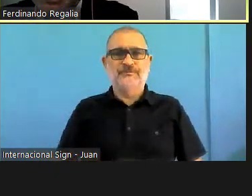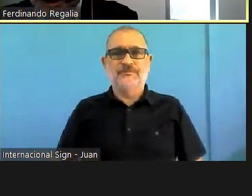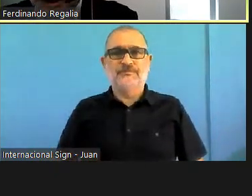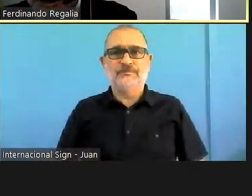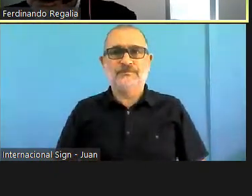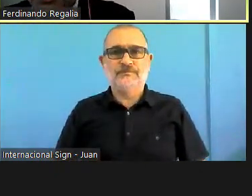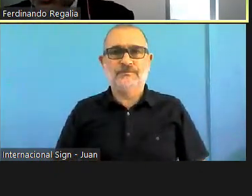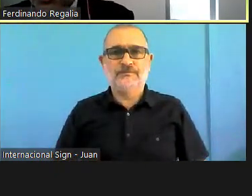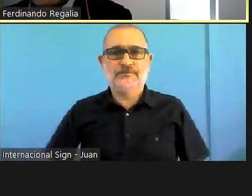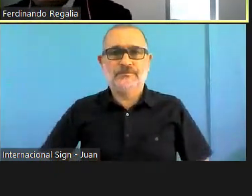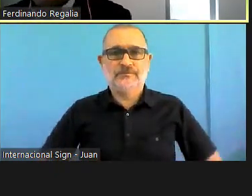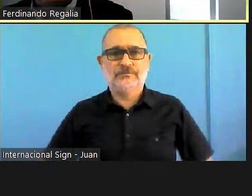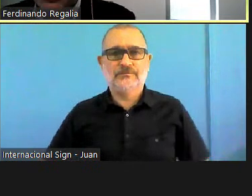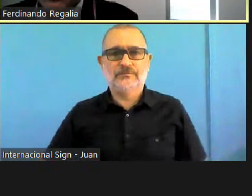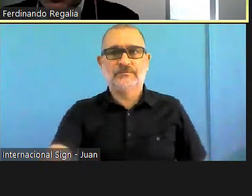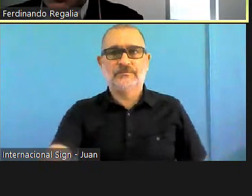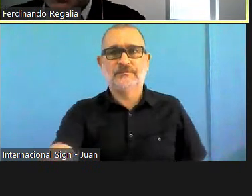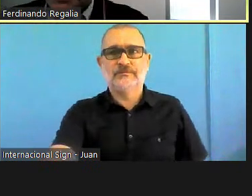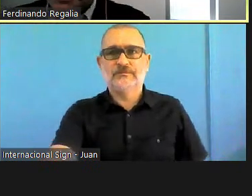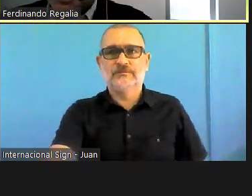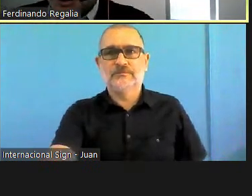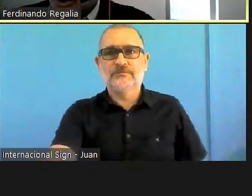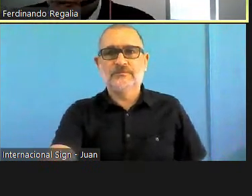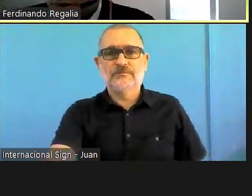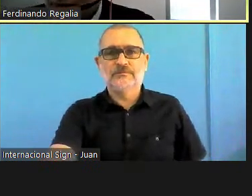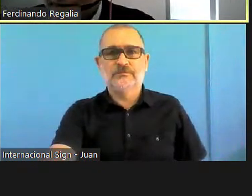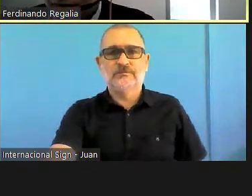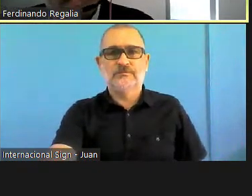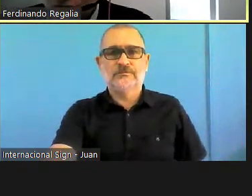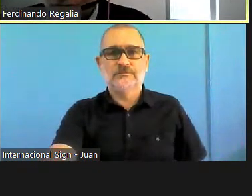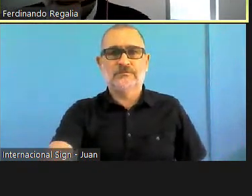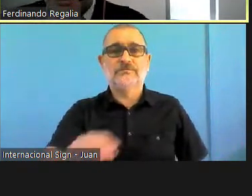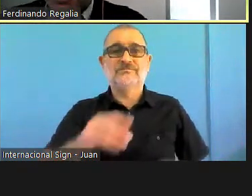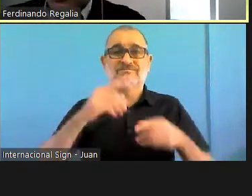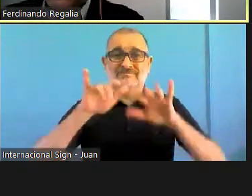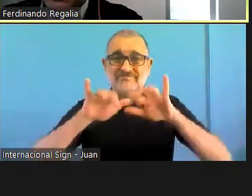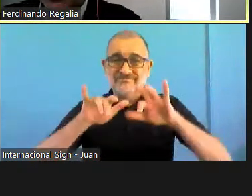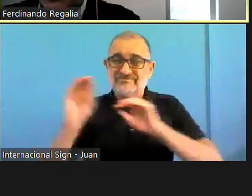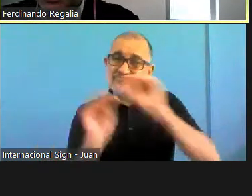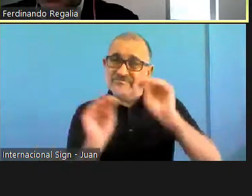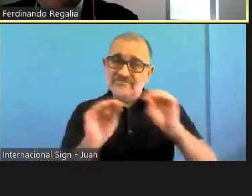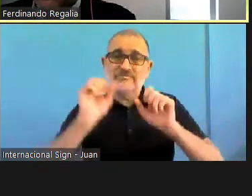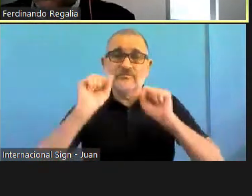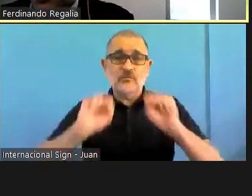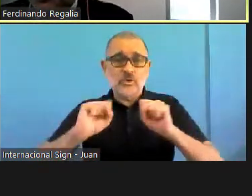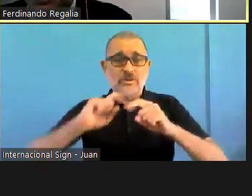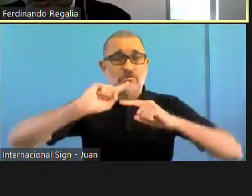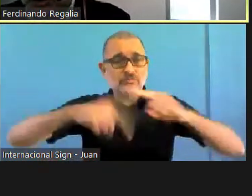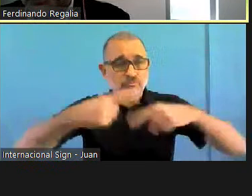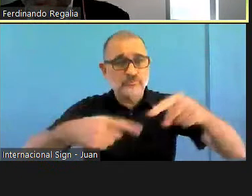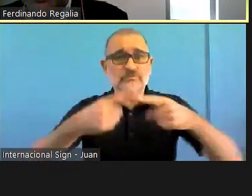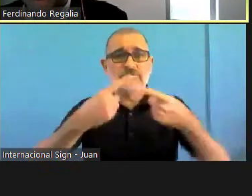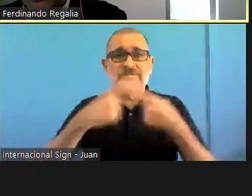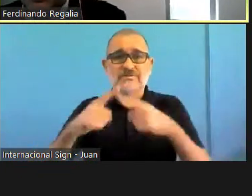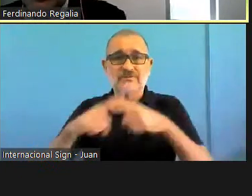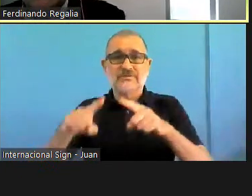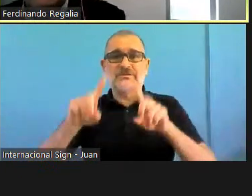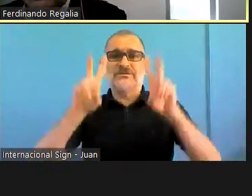The changes needed to implement digital health could provide a focused plan around which countries can transform the model of care and ensure